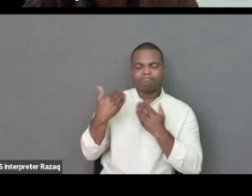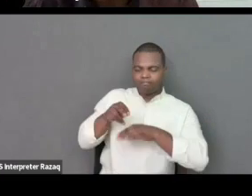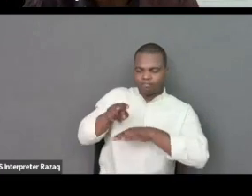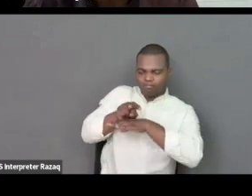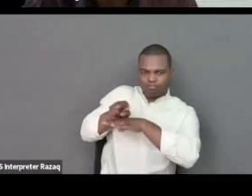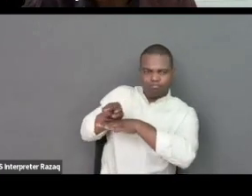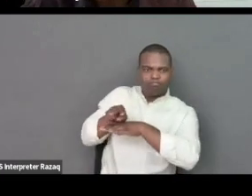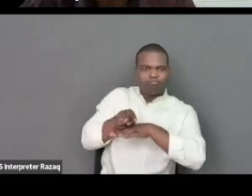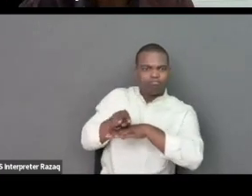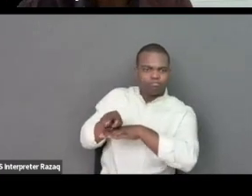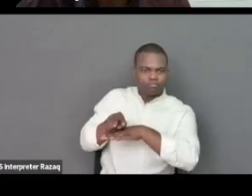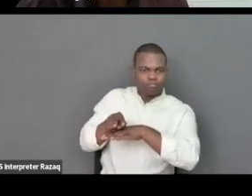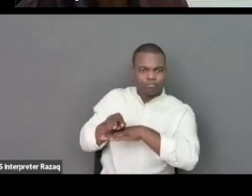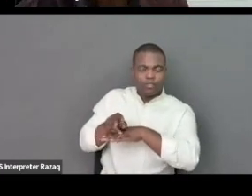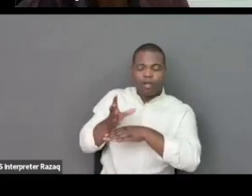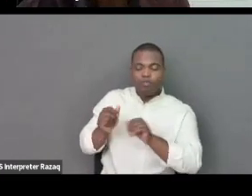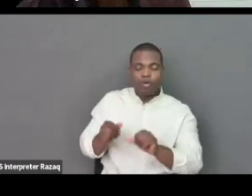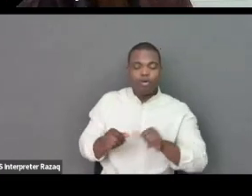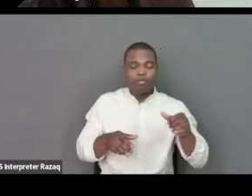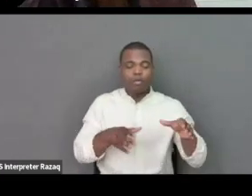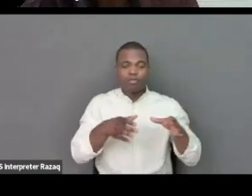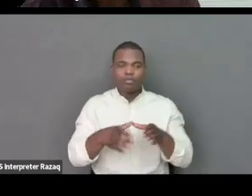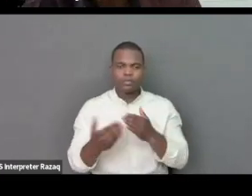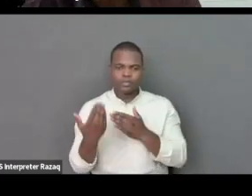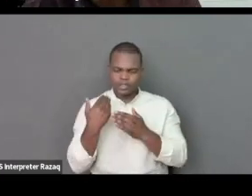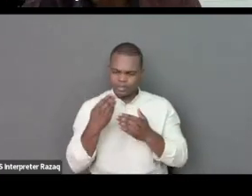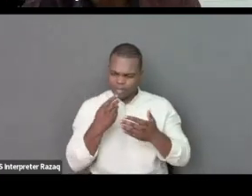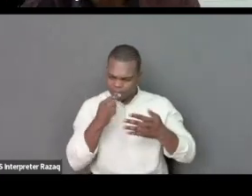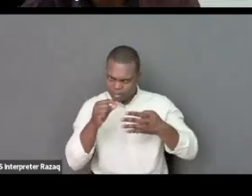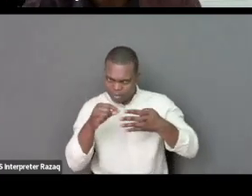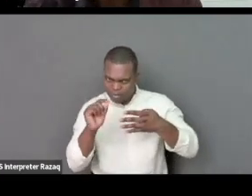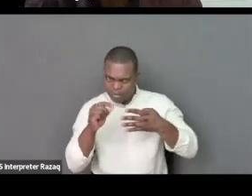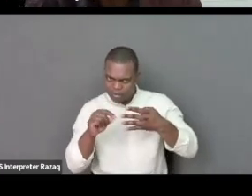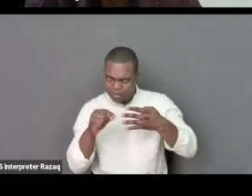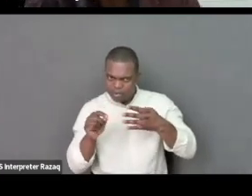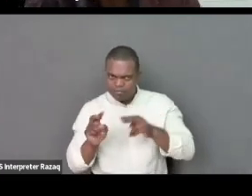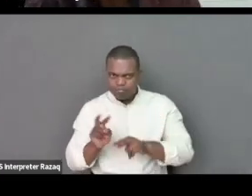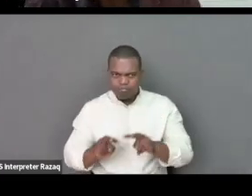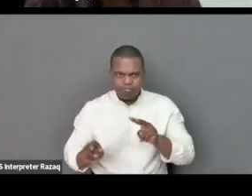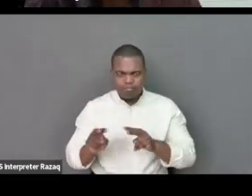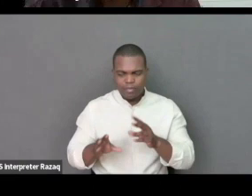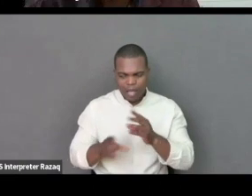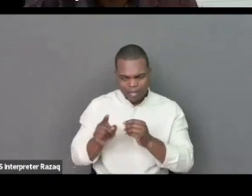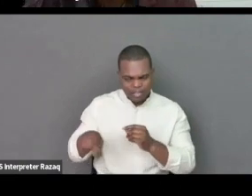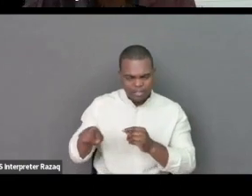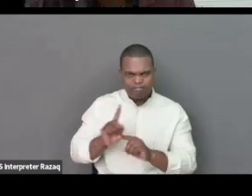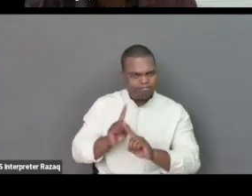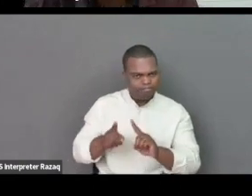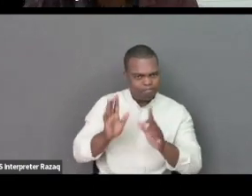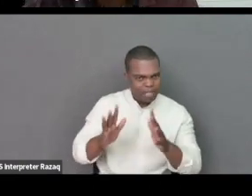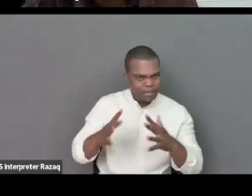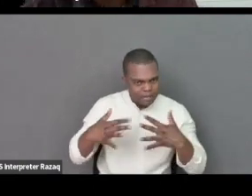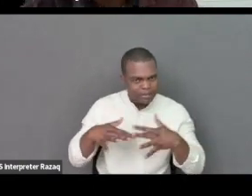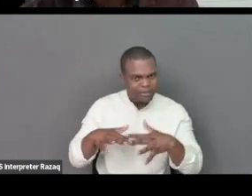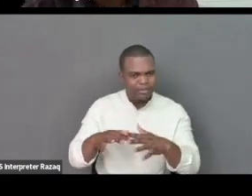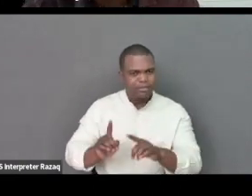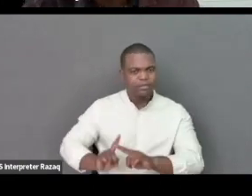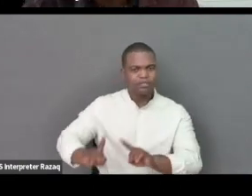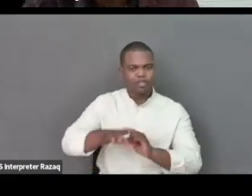enforce, that is through communication with public sector bodies that web accessibility is improved. Then, of course, there are the public sector